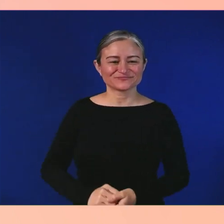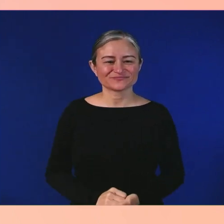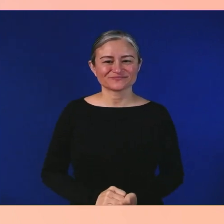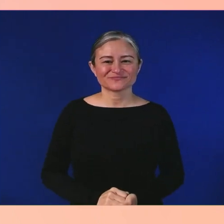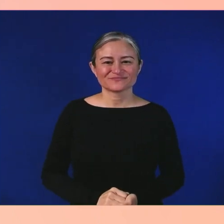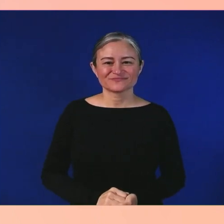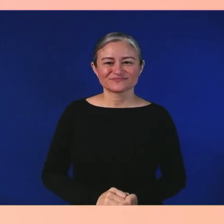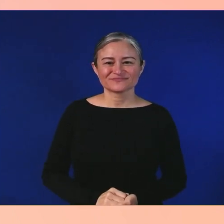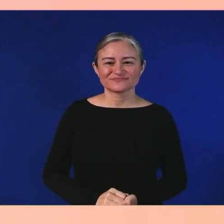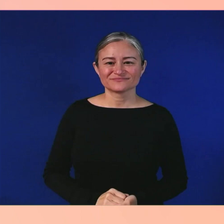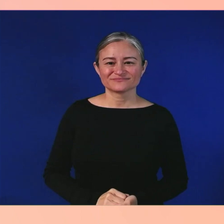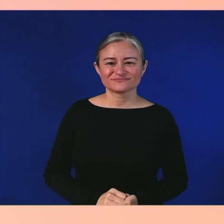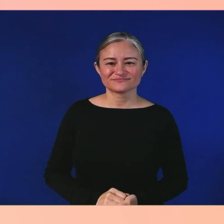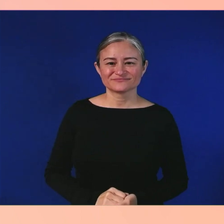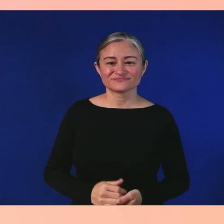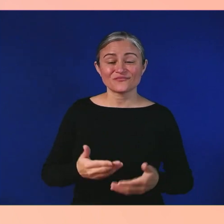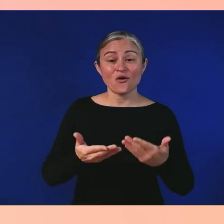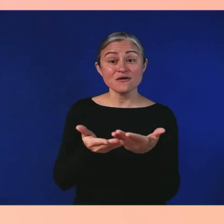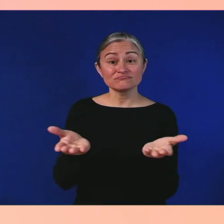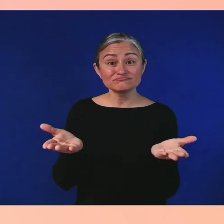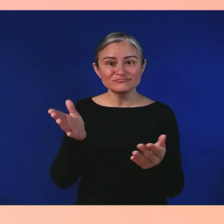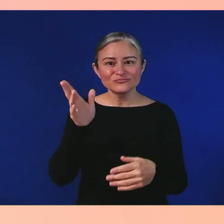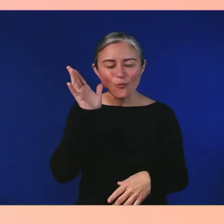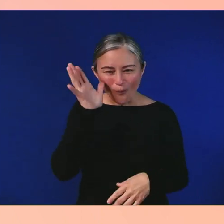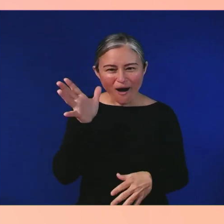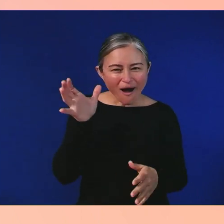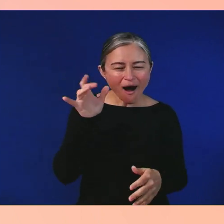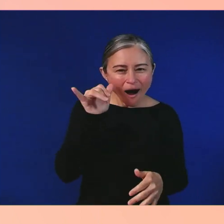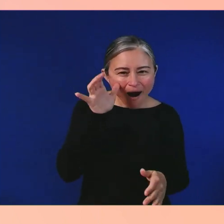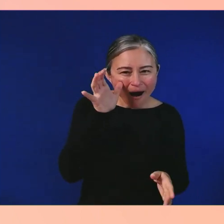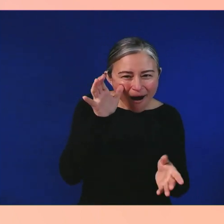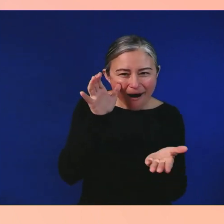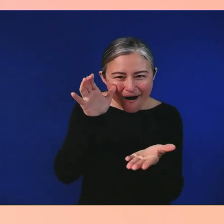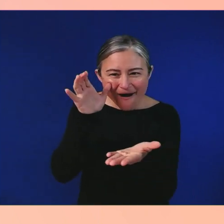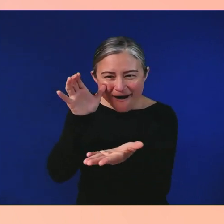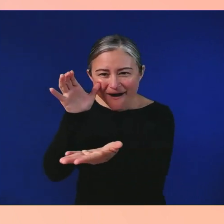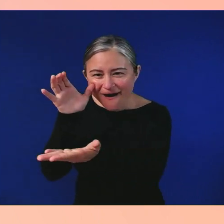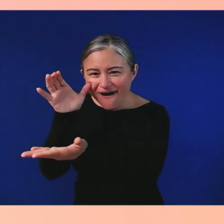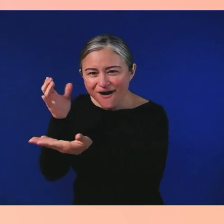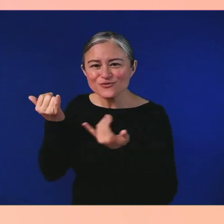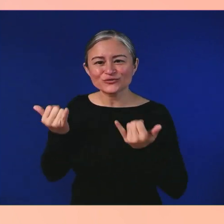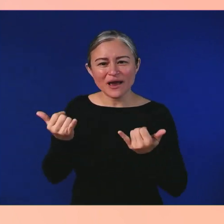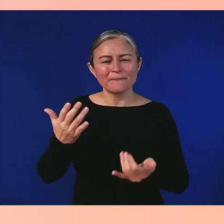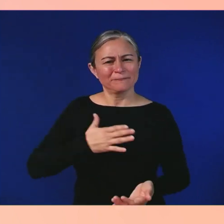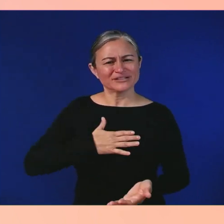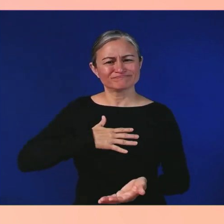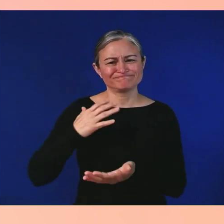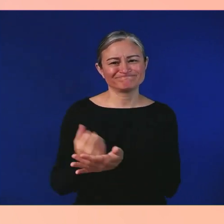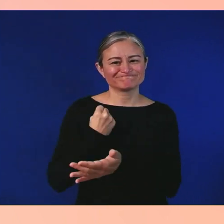Please take the time to breathe it in. Enjoy the Summit, and think about how you can build,